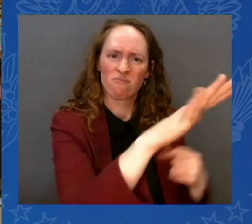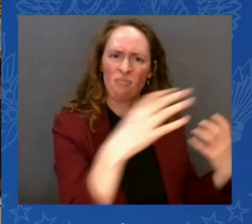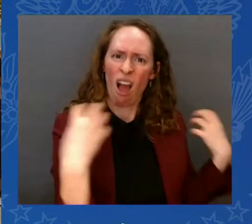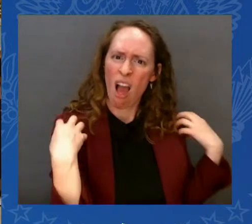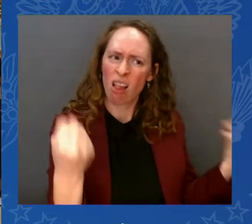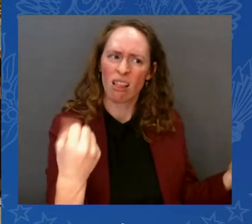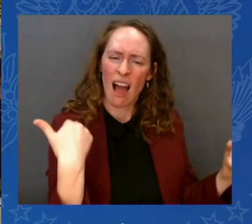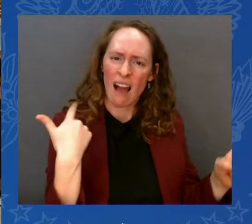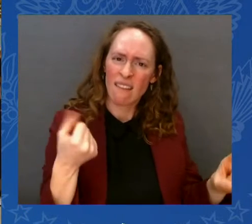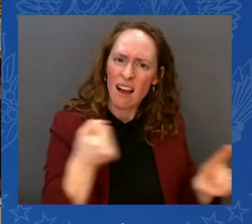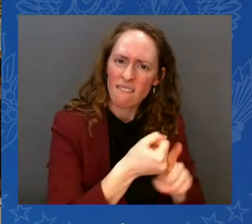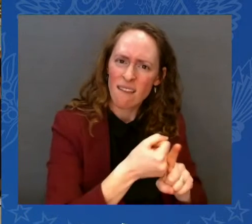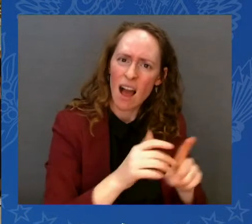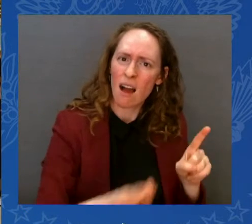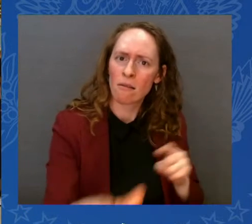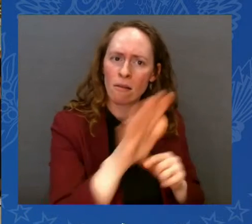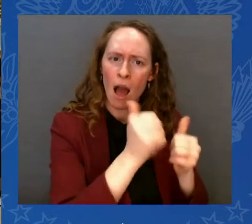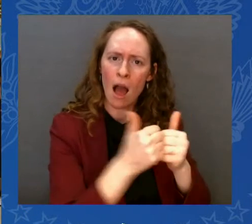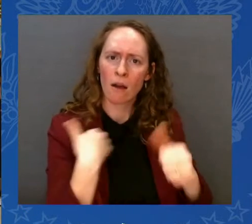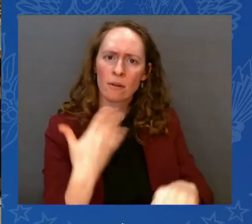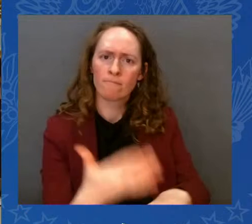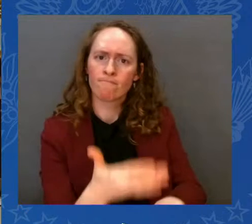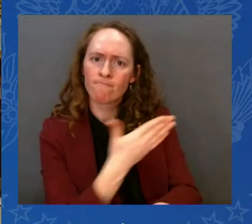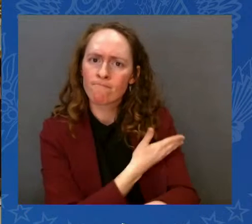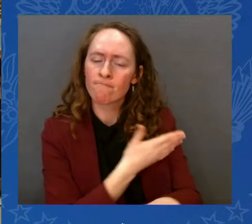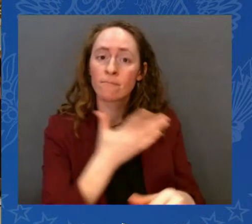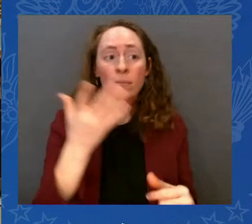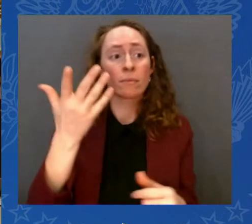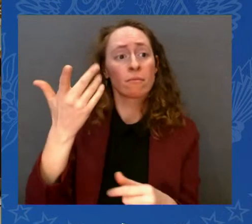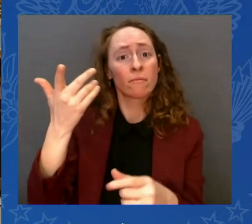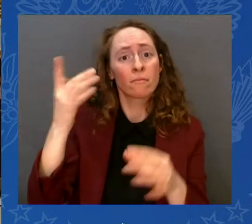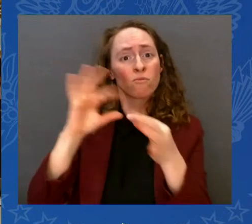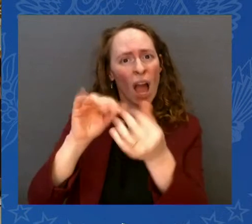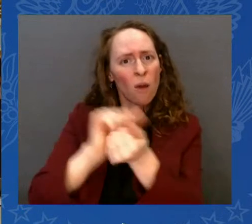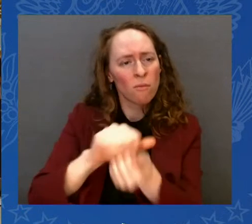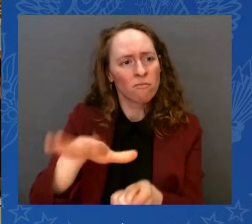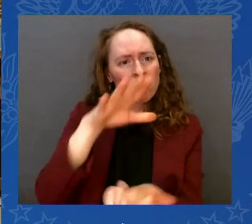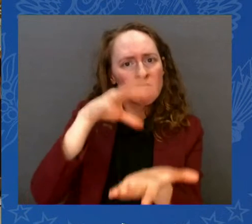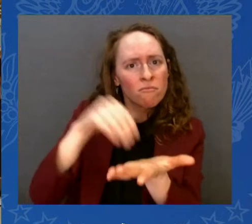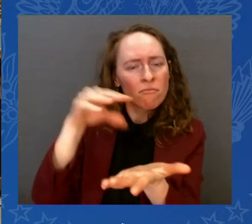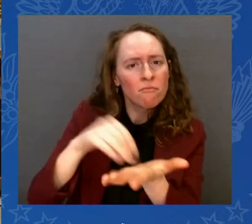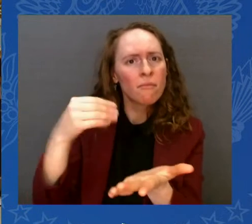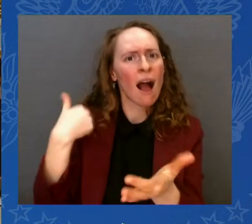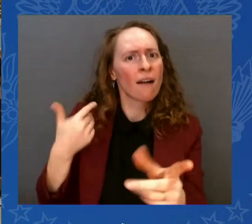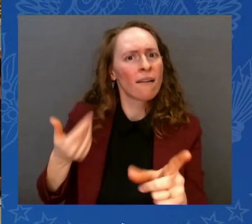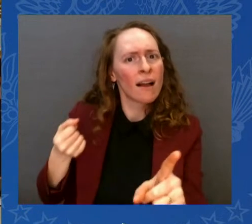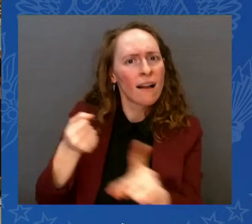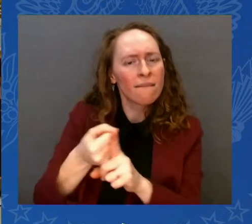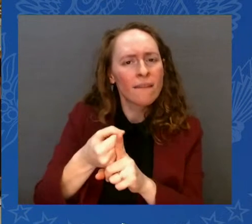in that, of course, the toxic water coming through those lead pipes has a direct impact on the ability of our children to learn.